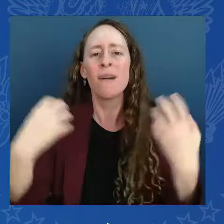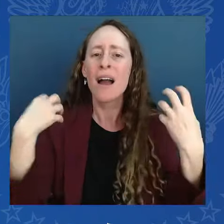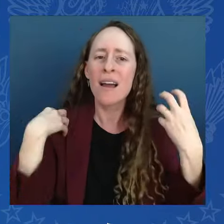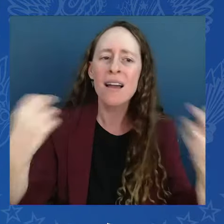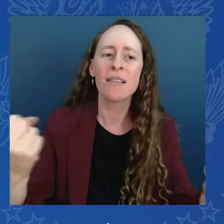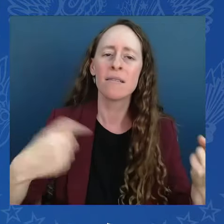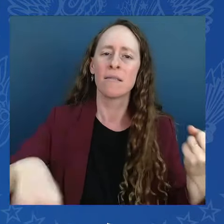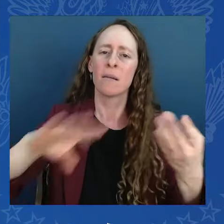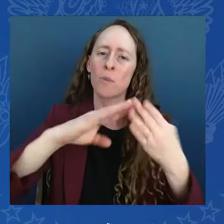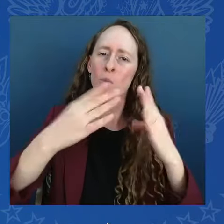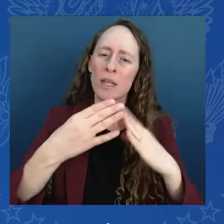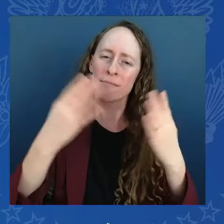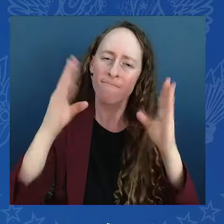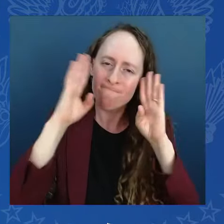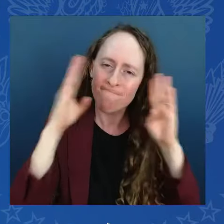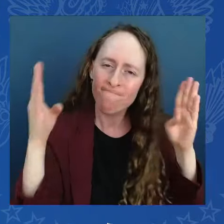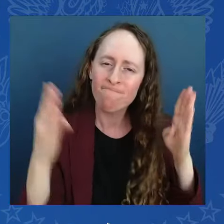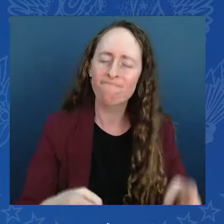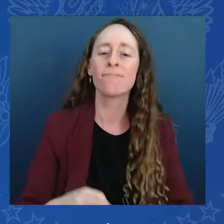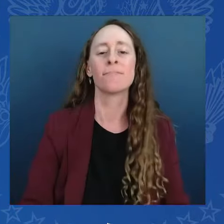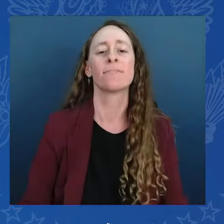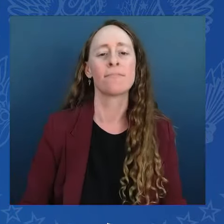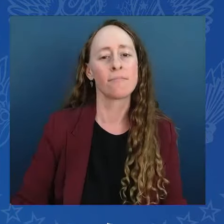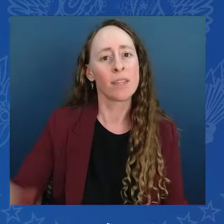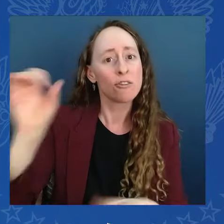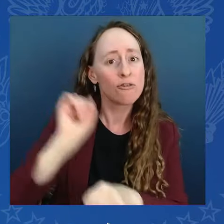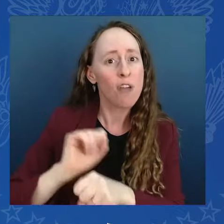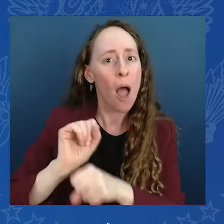and creating good-paying jobs. We can't wait any longer.